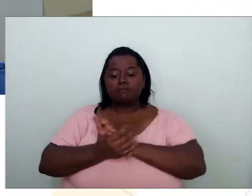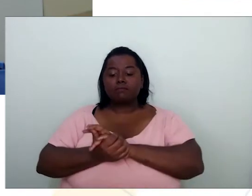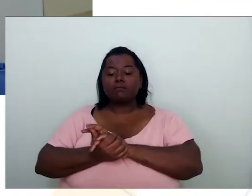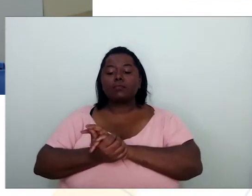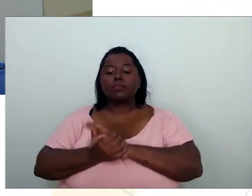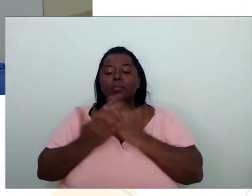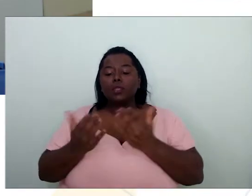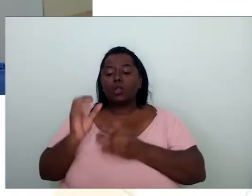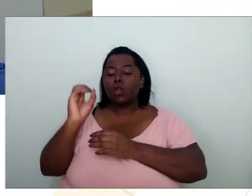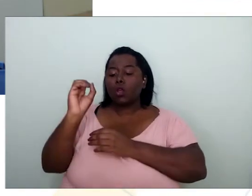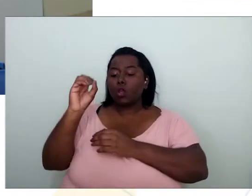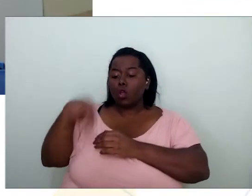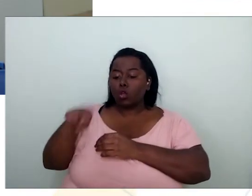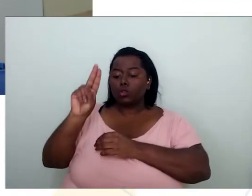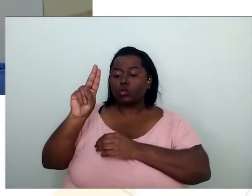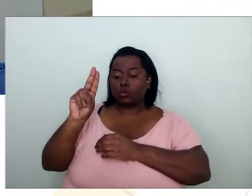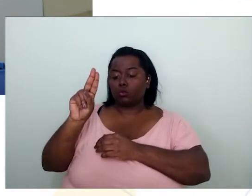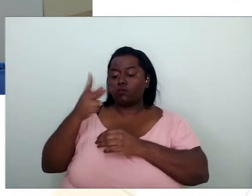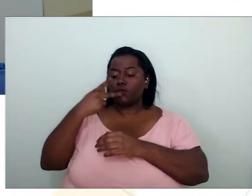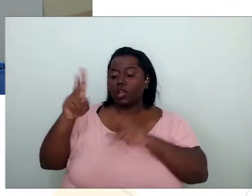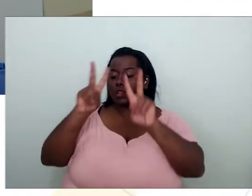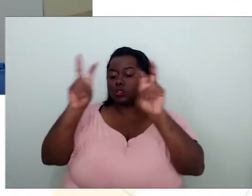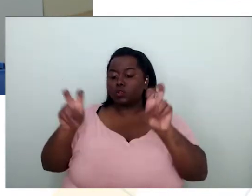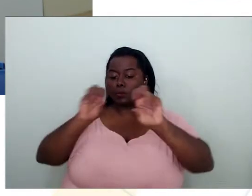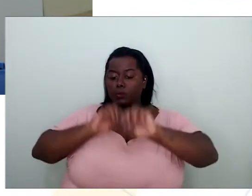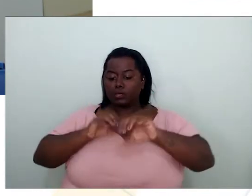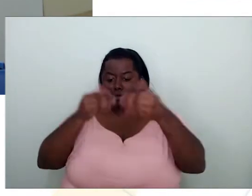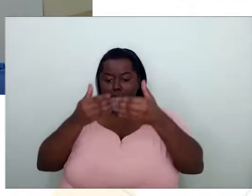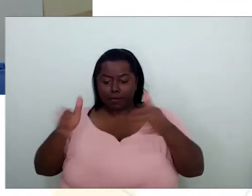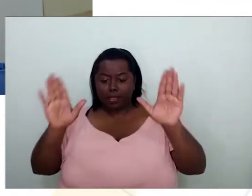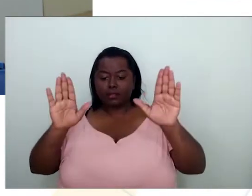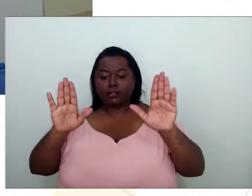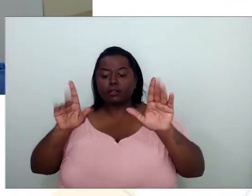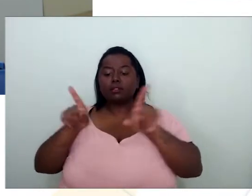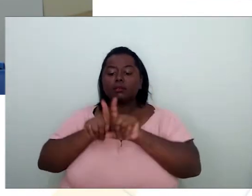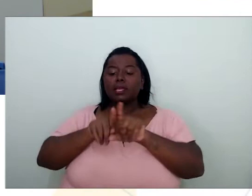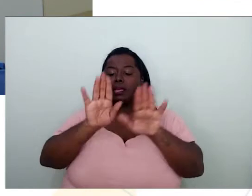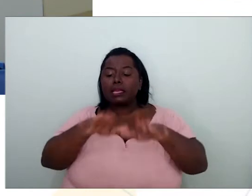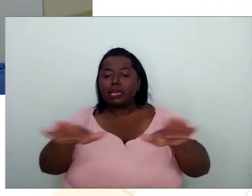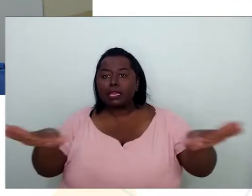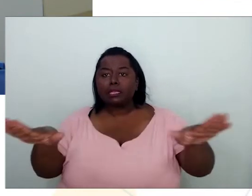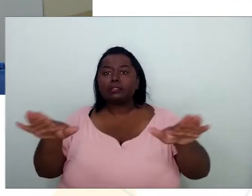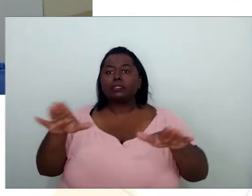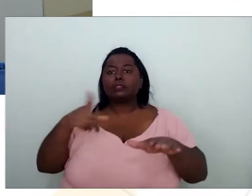point of United Nations talking about education for all or every child having